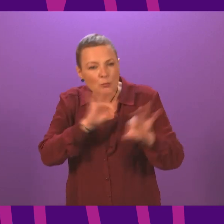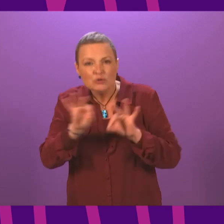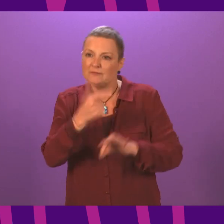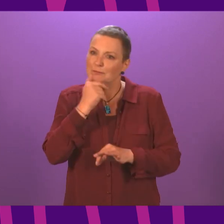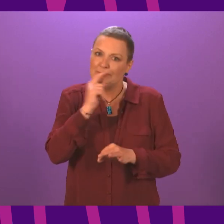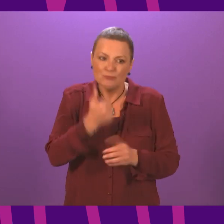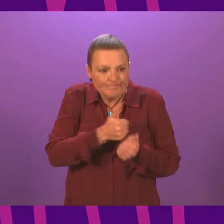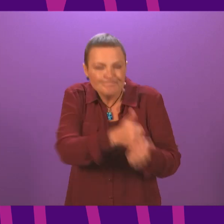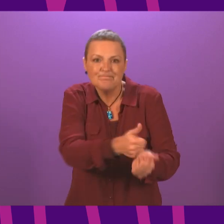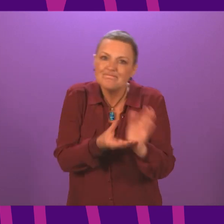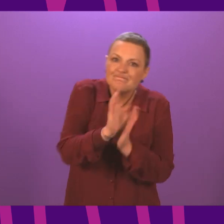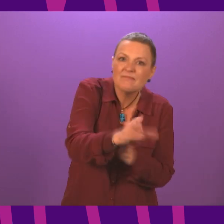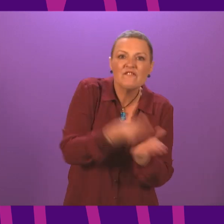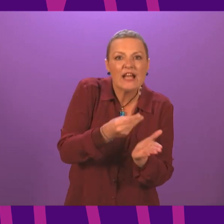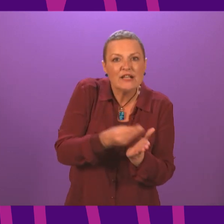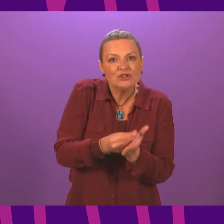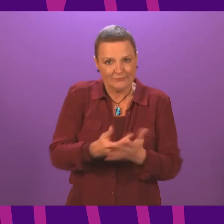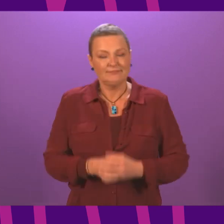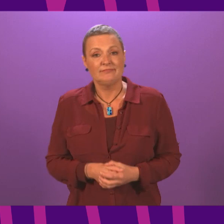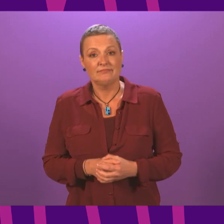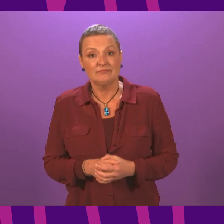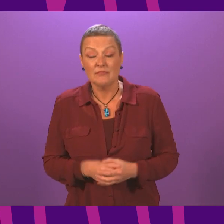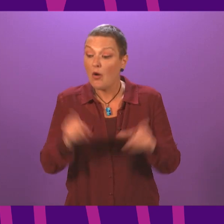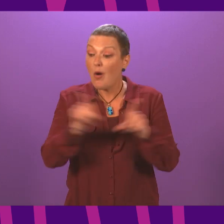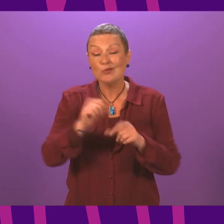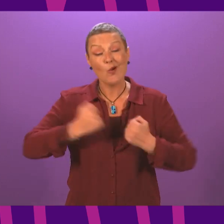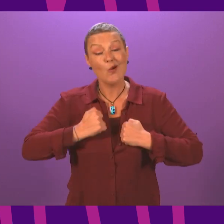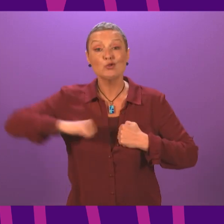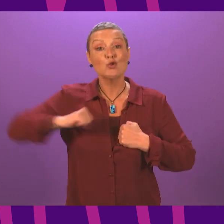We have supported people by significantly increasing the Scottish welfare fund